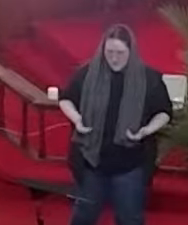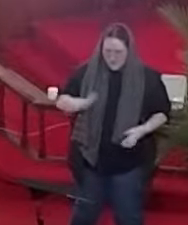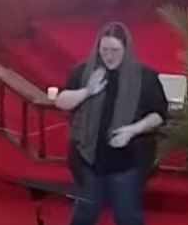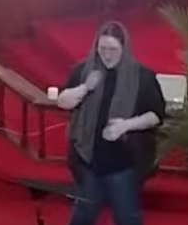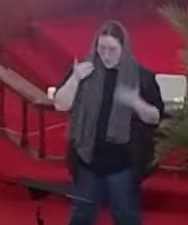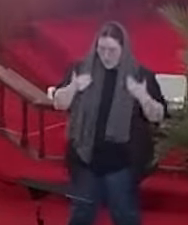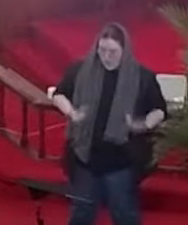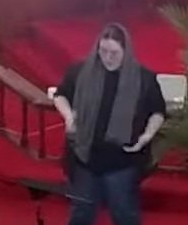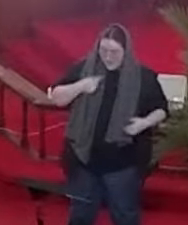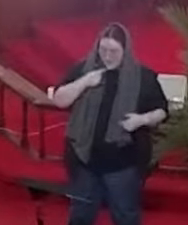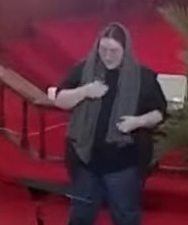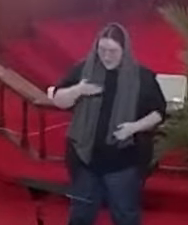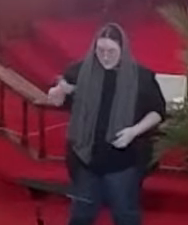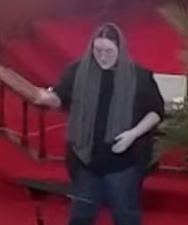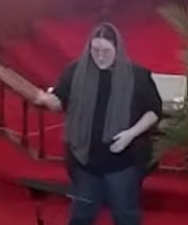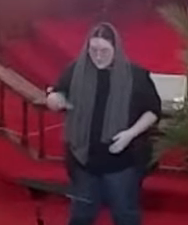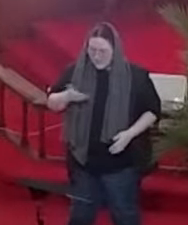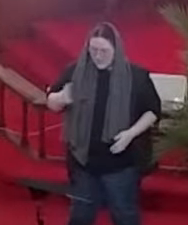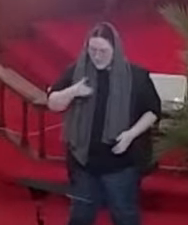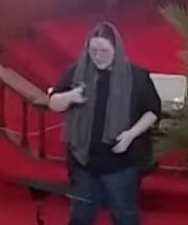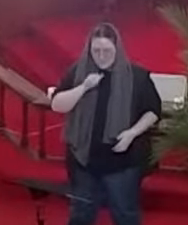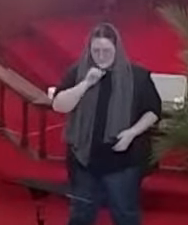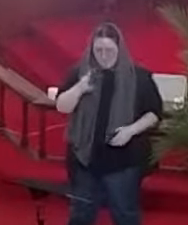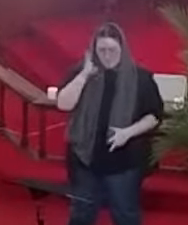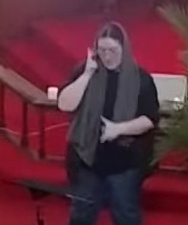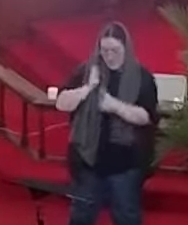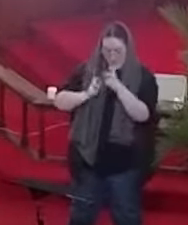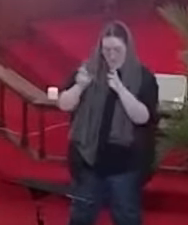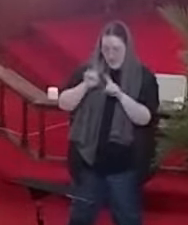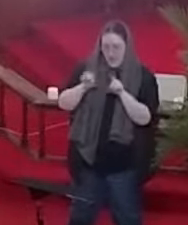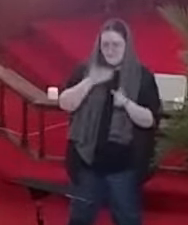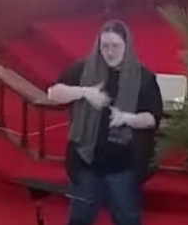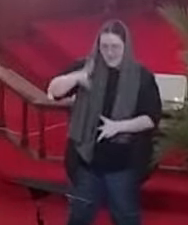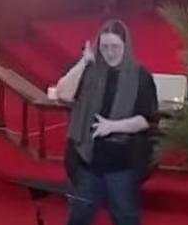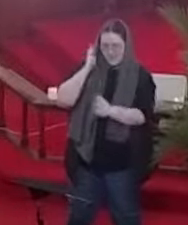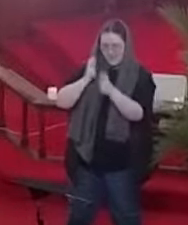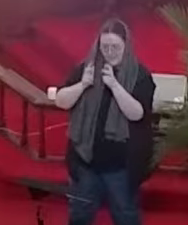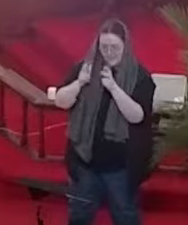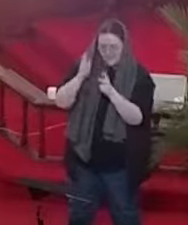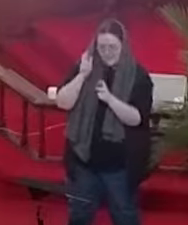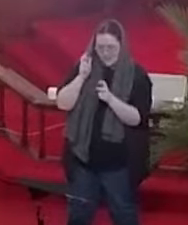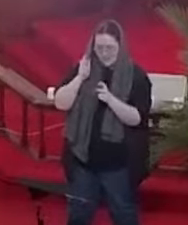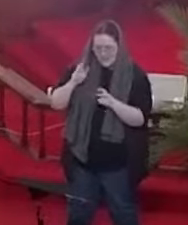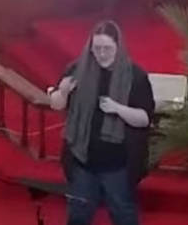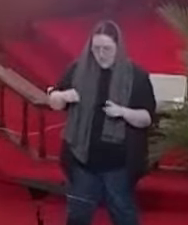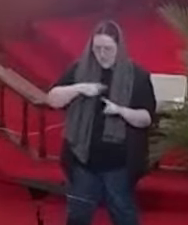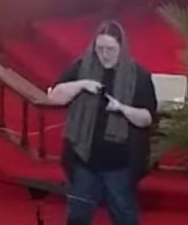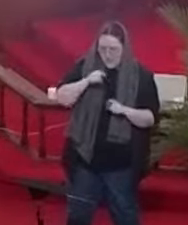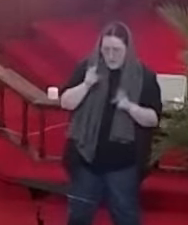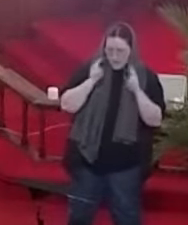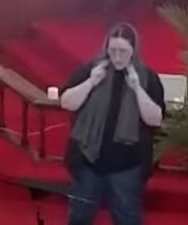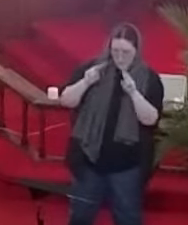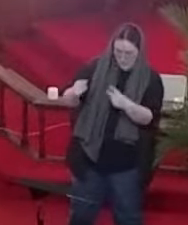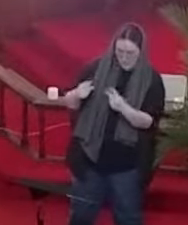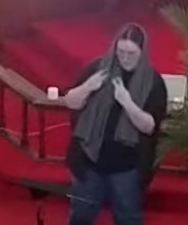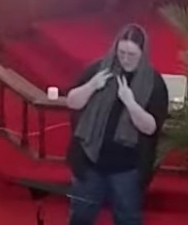Your body says things, things you do not hear, but I hear. And when you look at me,